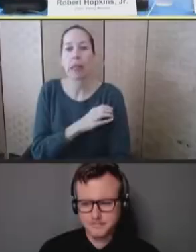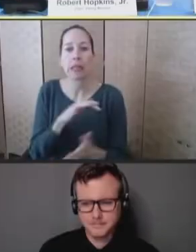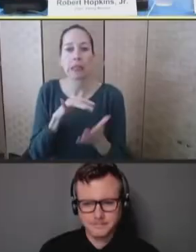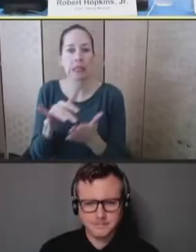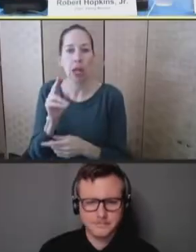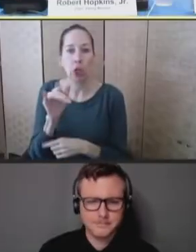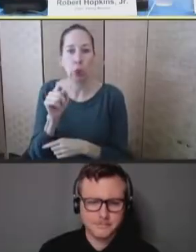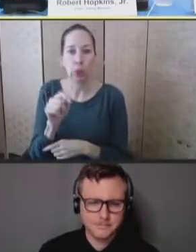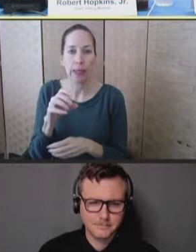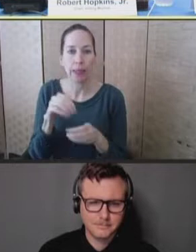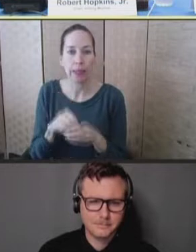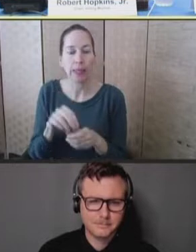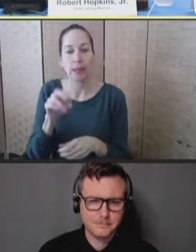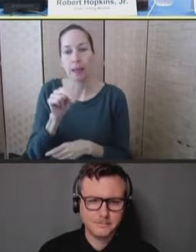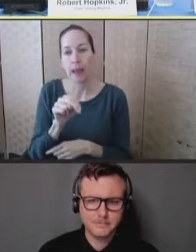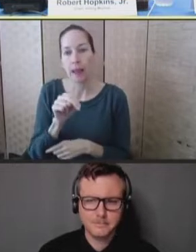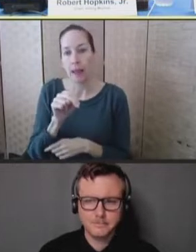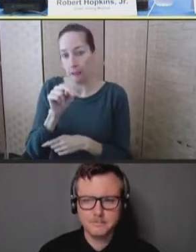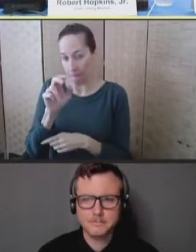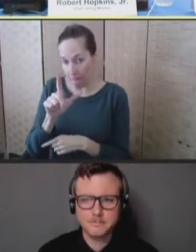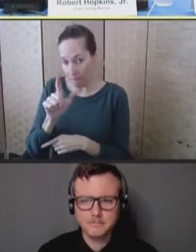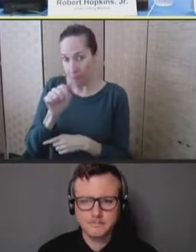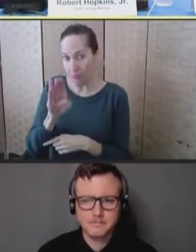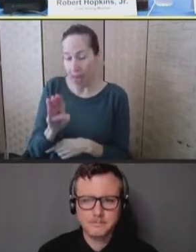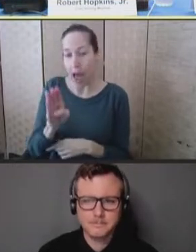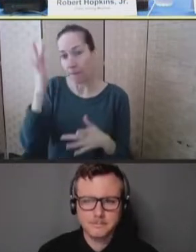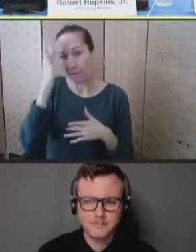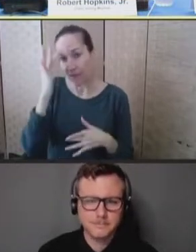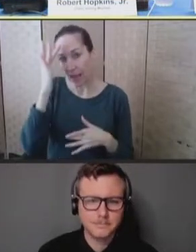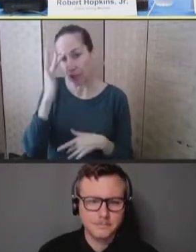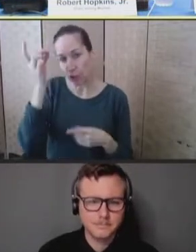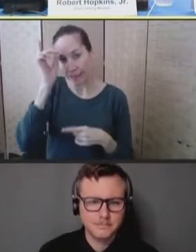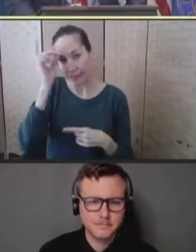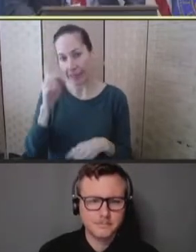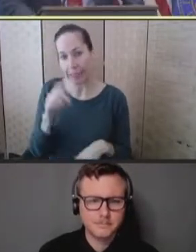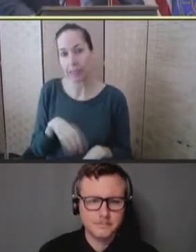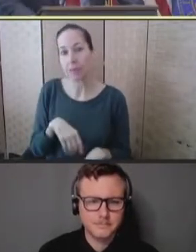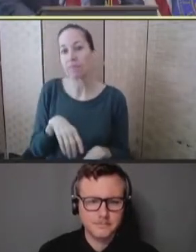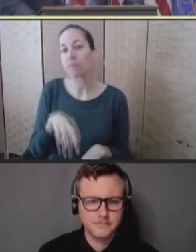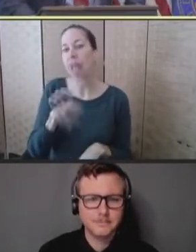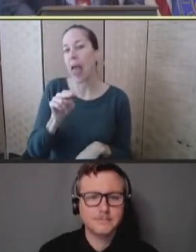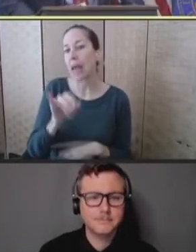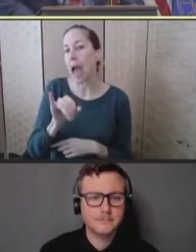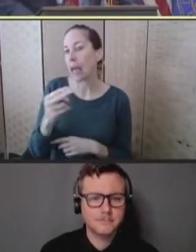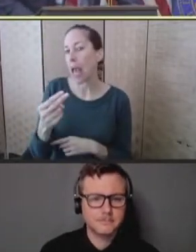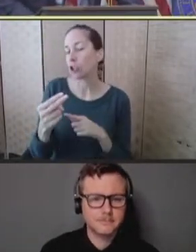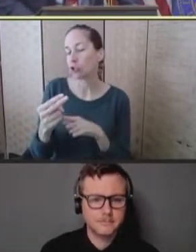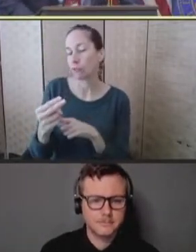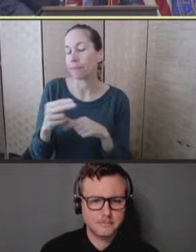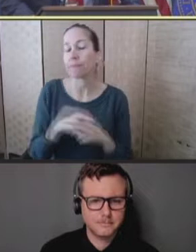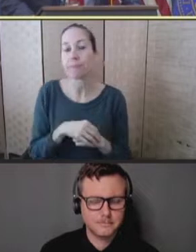Dr. Memoli, you have the floor. Matthew Memoli: Thank you. Thank you for inviting me today to talk to you a little bit about our work.